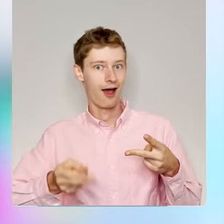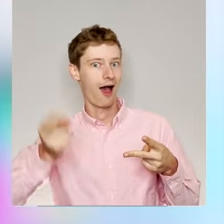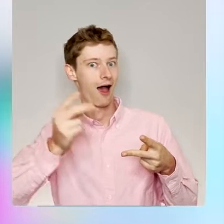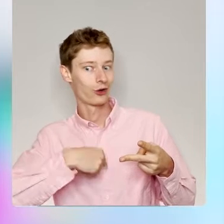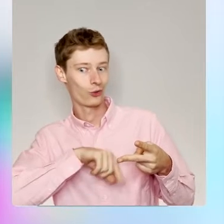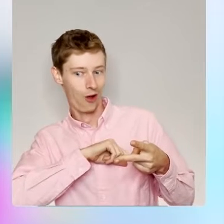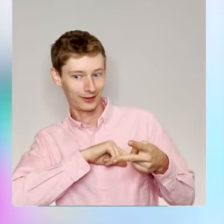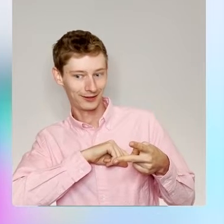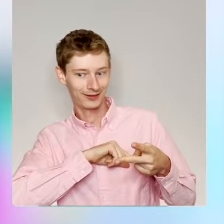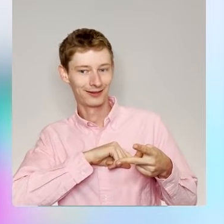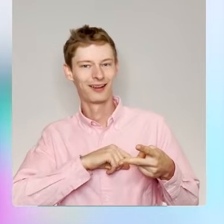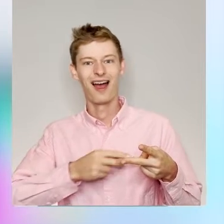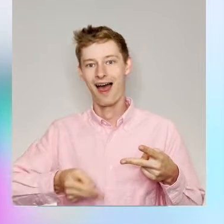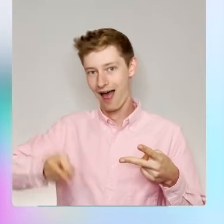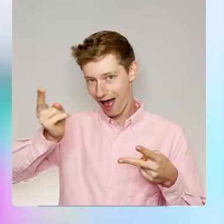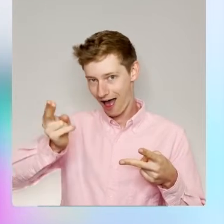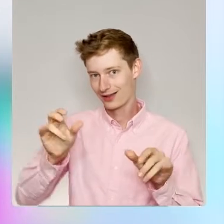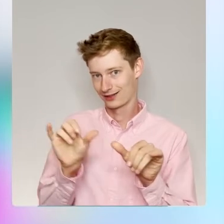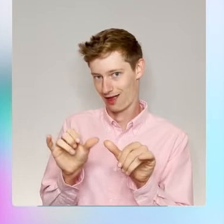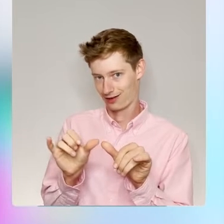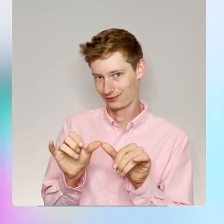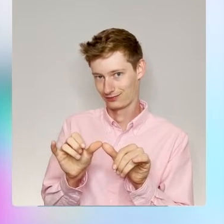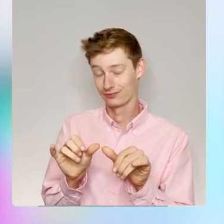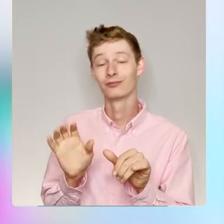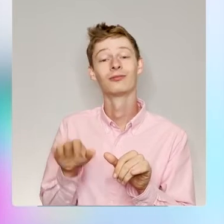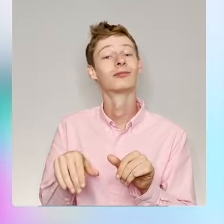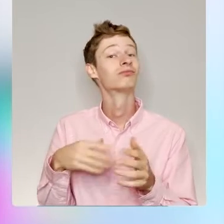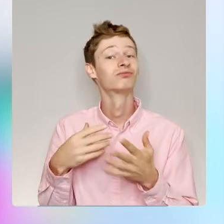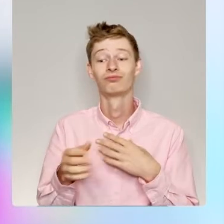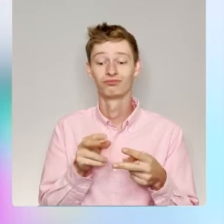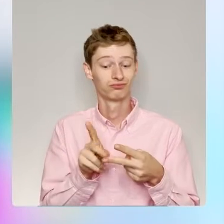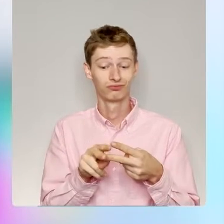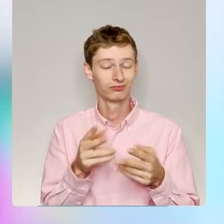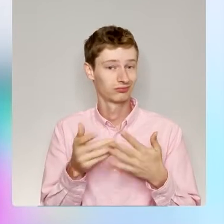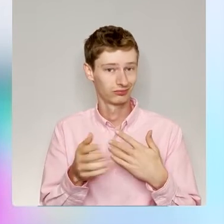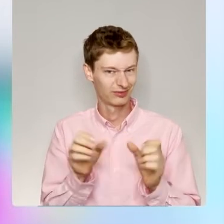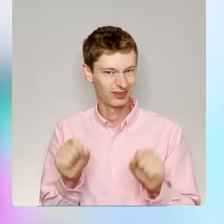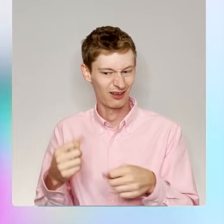it's that KTX2 textures are great and should be incorporated into your asset pipeline if at all possible.